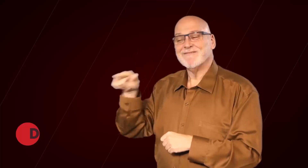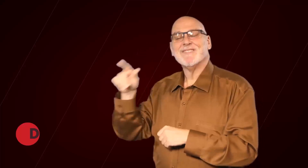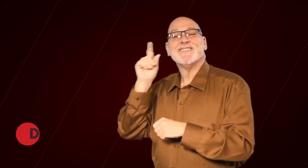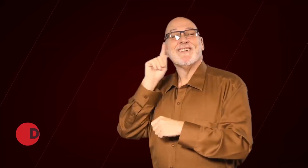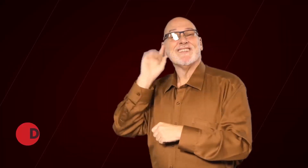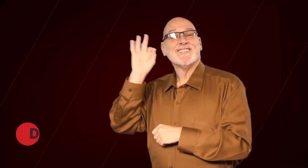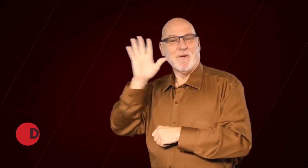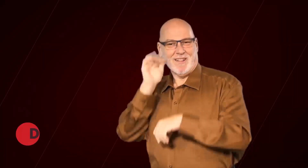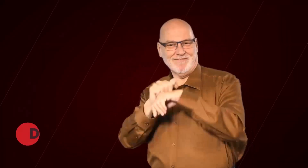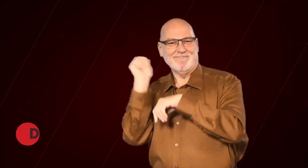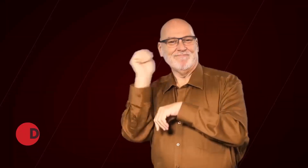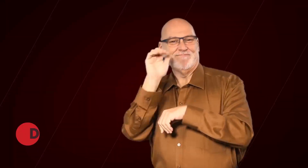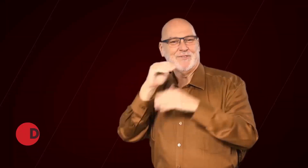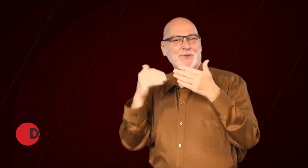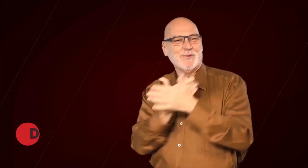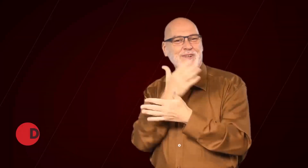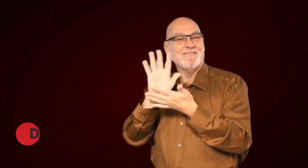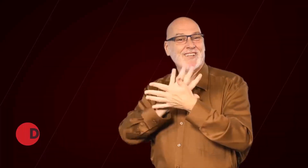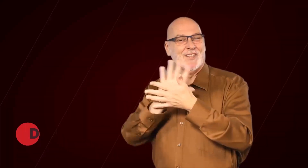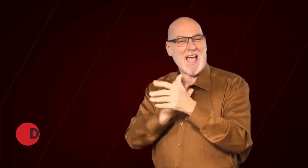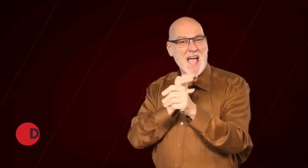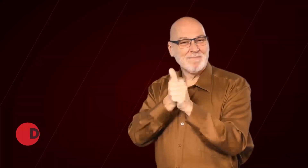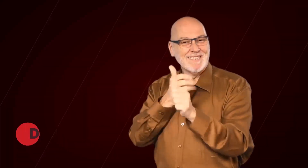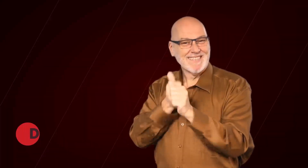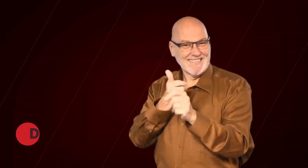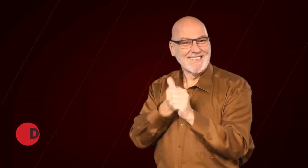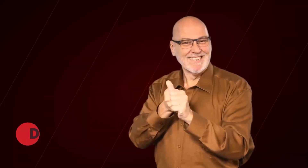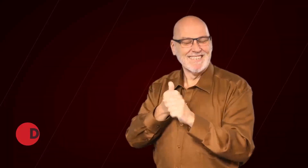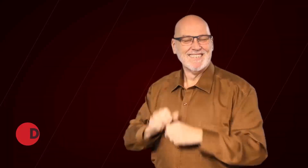to get new video updates!